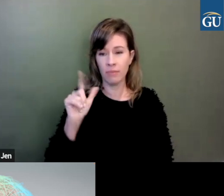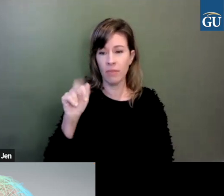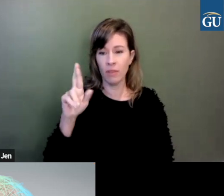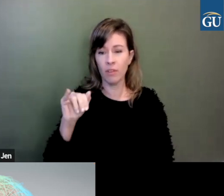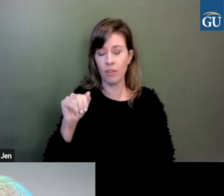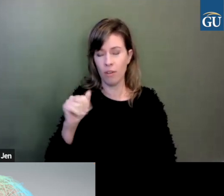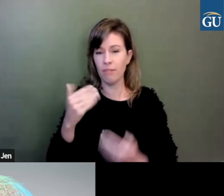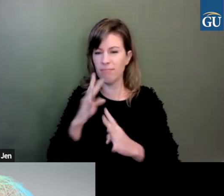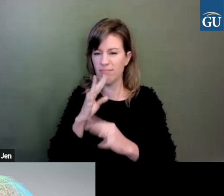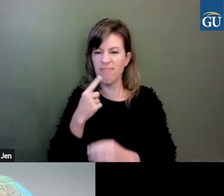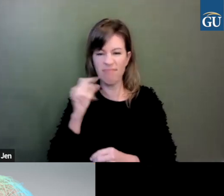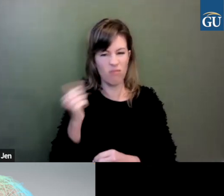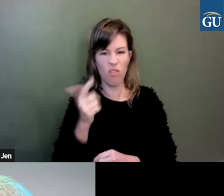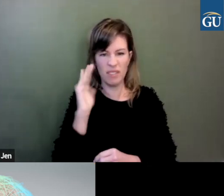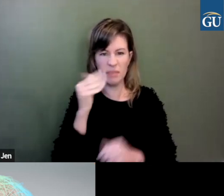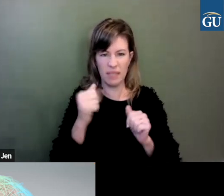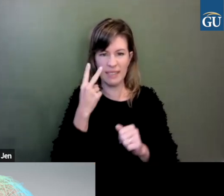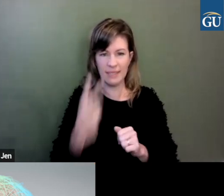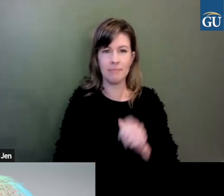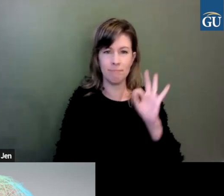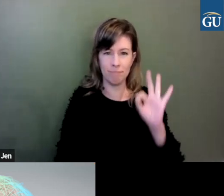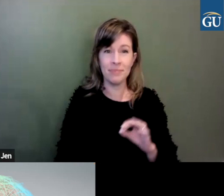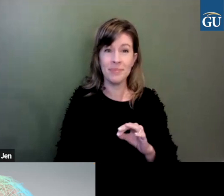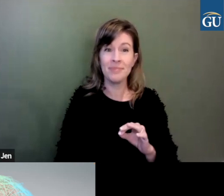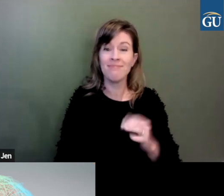Great. So I will go ahead and start. Thank you for the